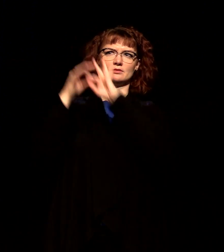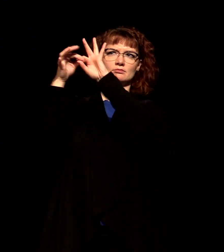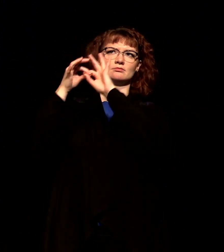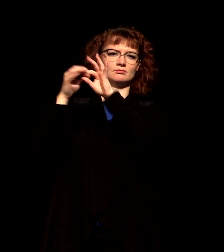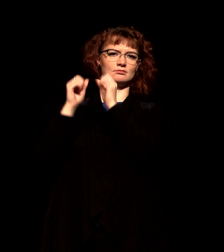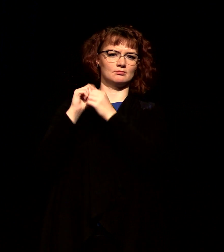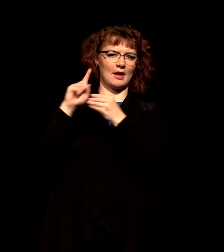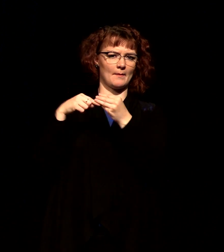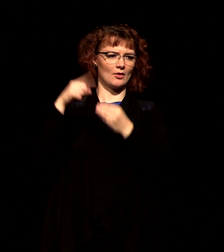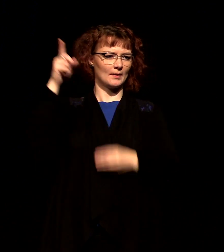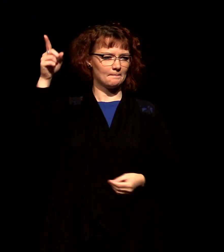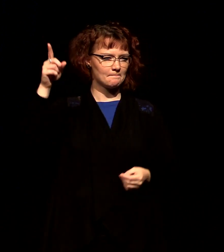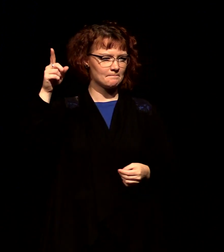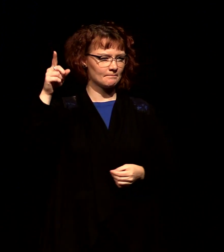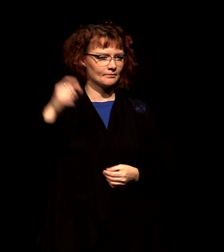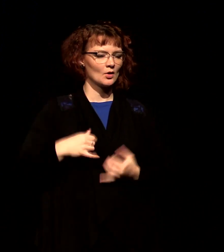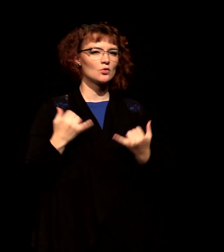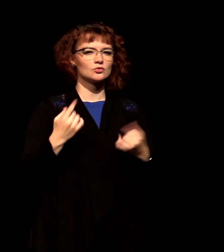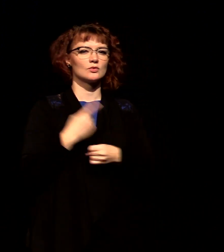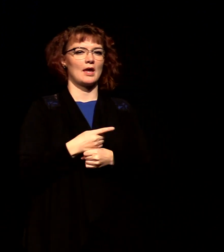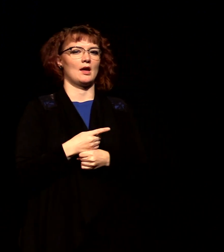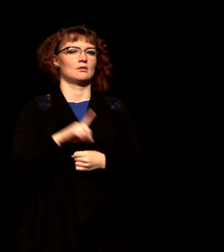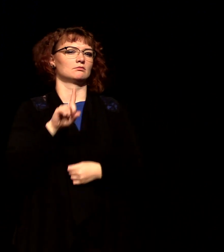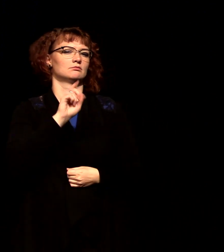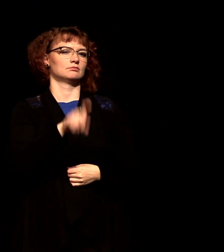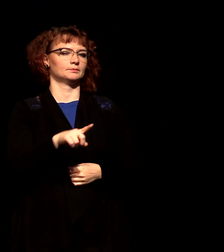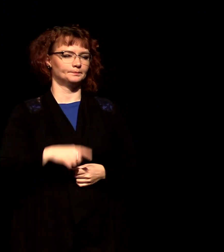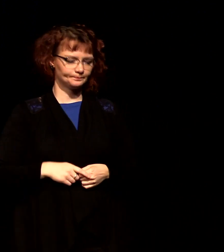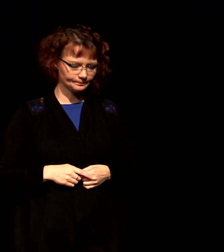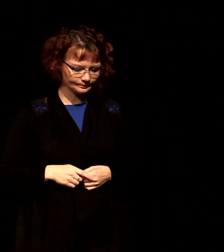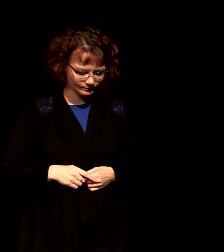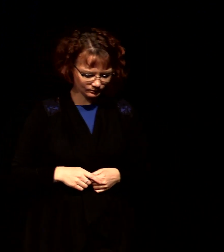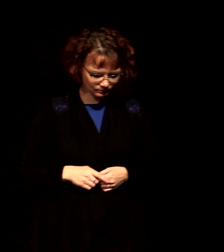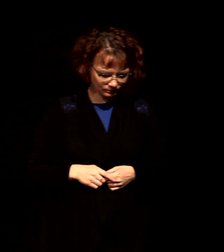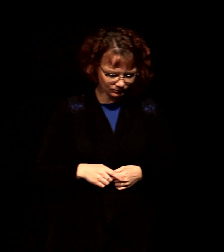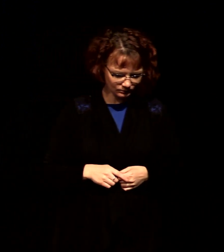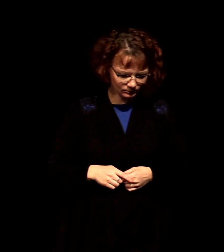dramatic healing, or provision like Amit shared stories that